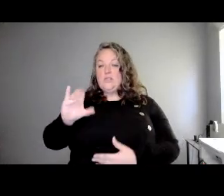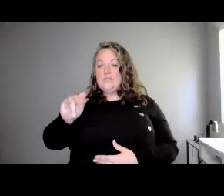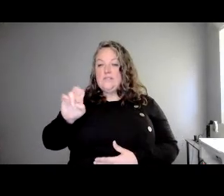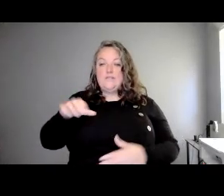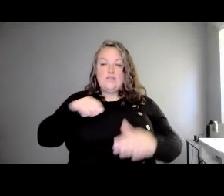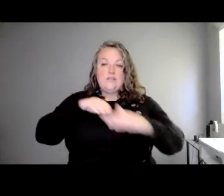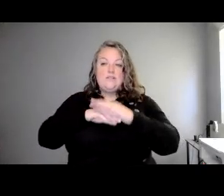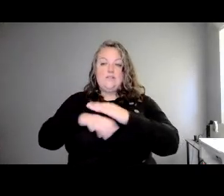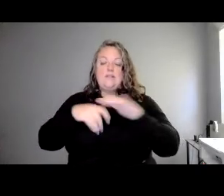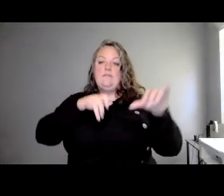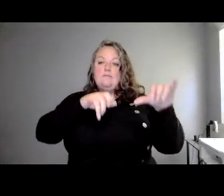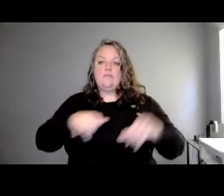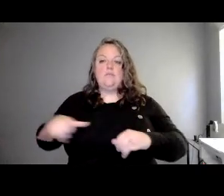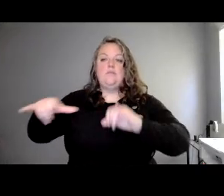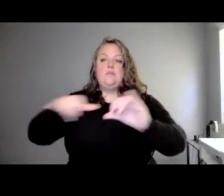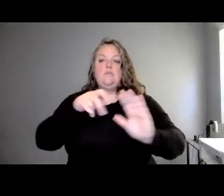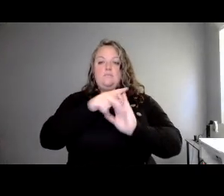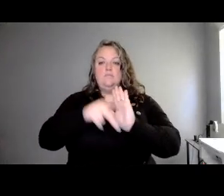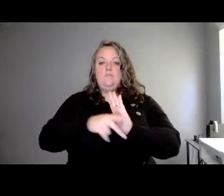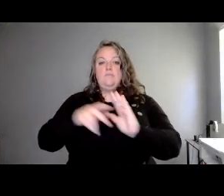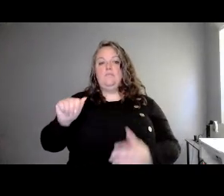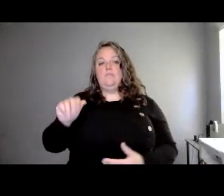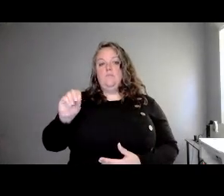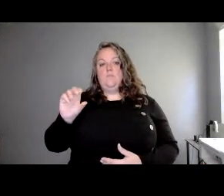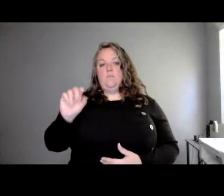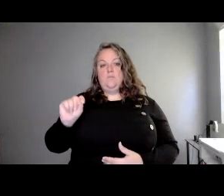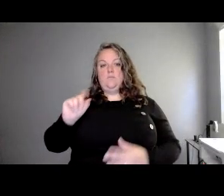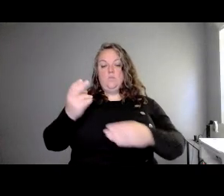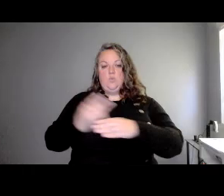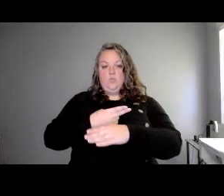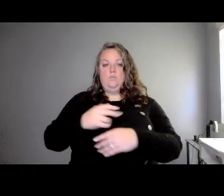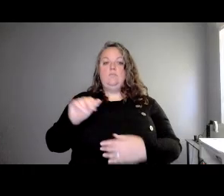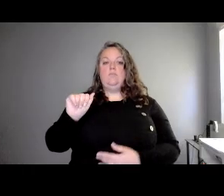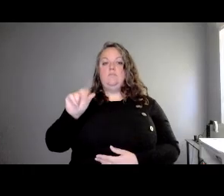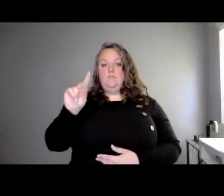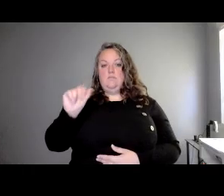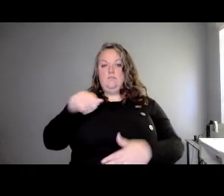and guidelines that AOT uses. The Americans with Disabilities Act accessibility guidelines which